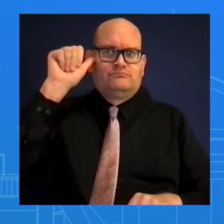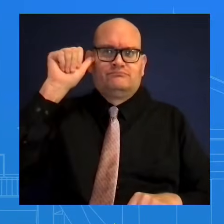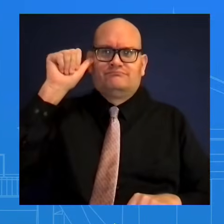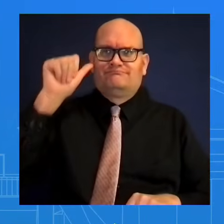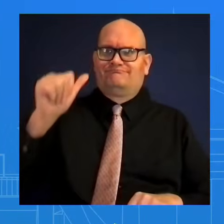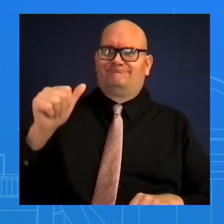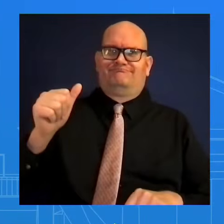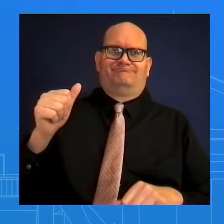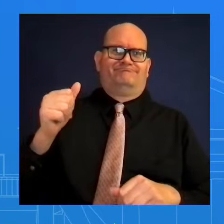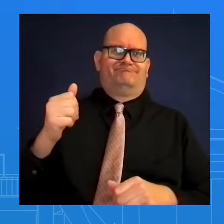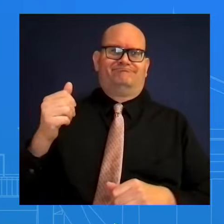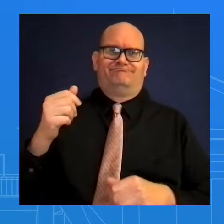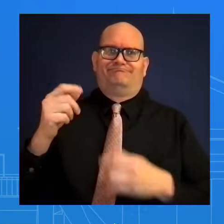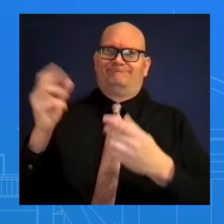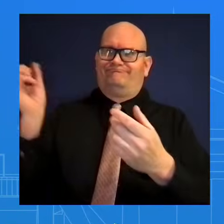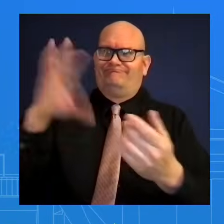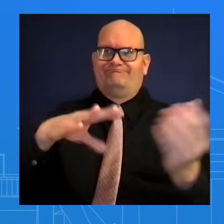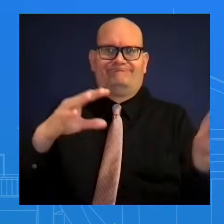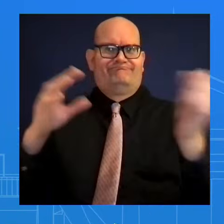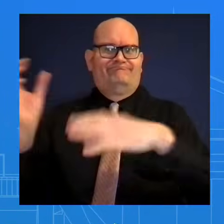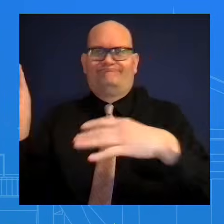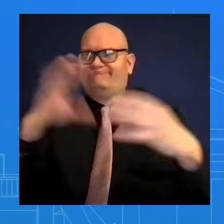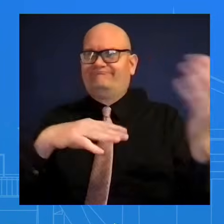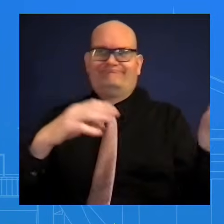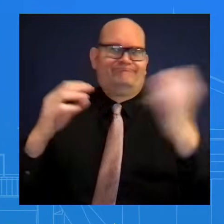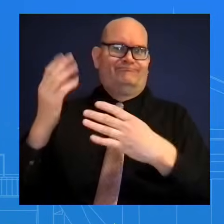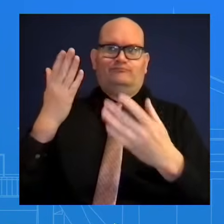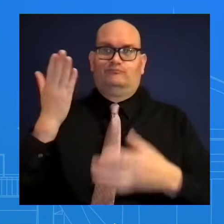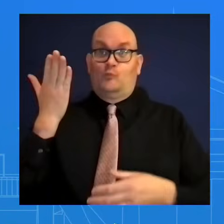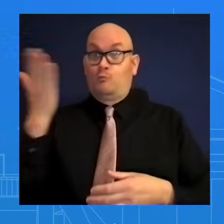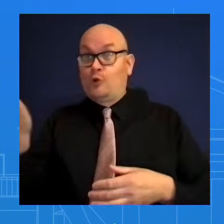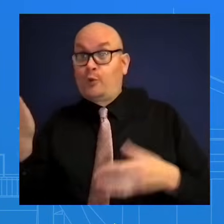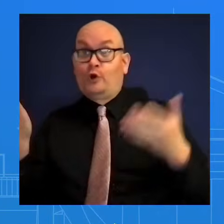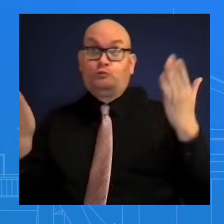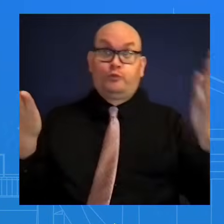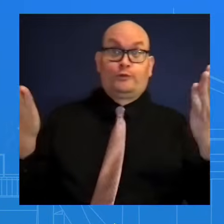And the bill includes a major expansion, again, for veterans; for homeless,